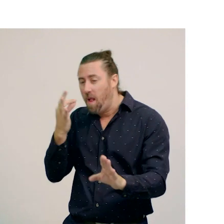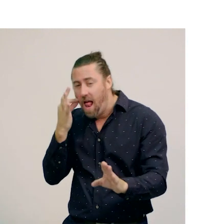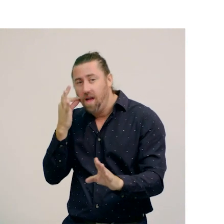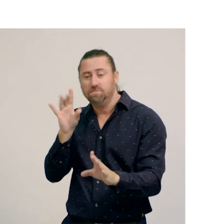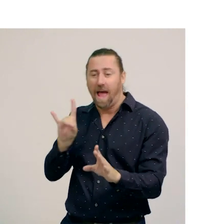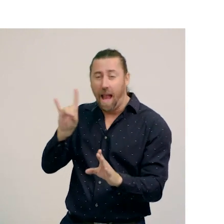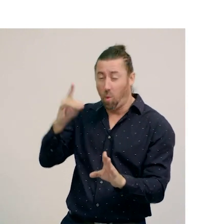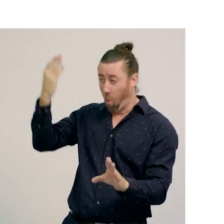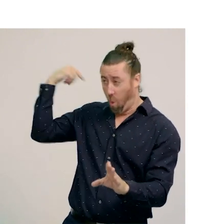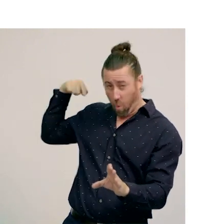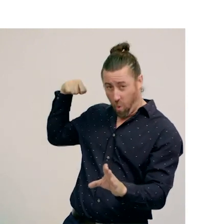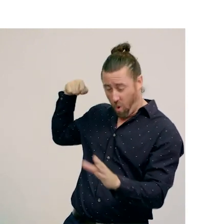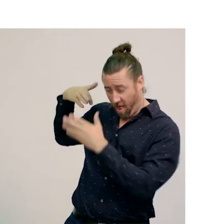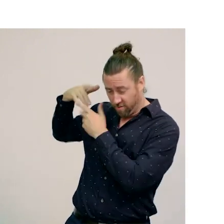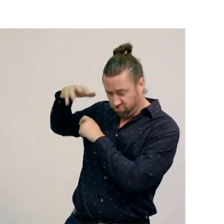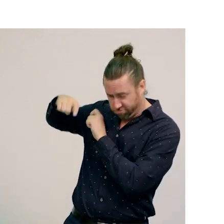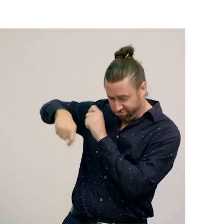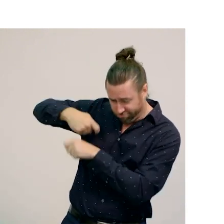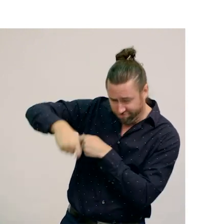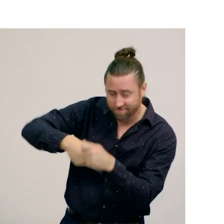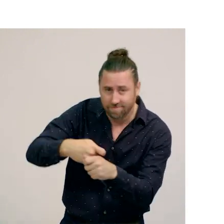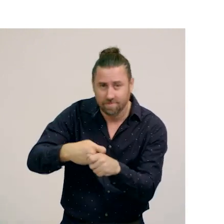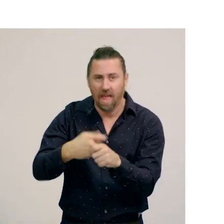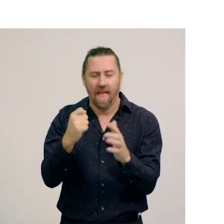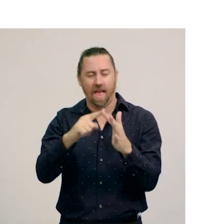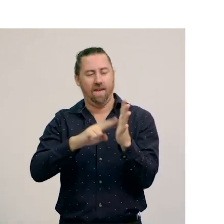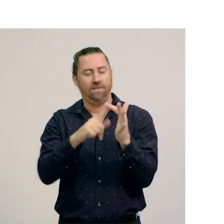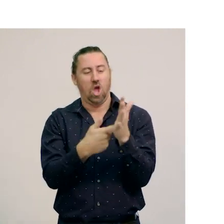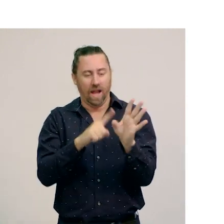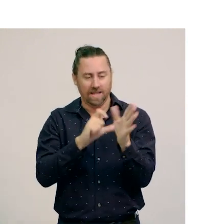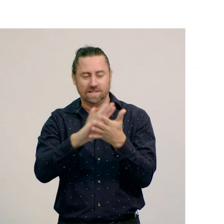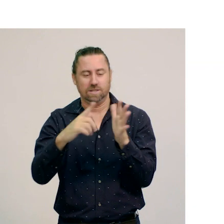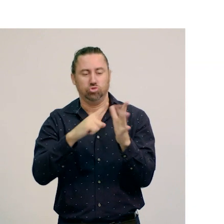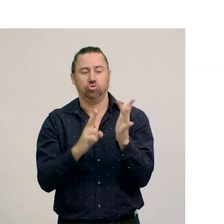An energy chain can be used to show the energy transformations,